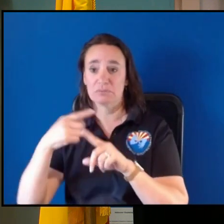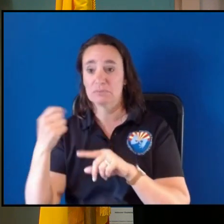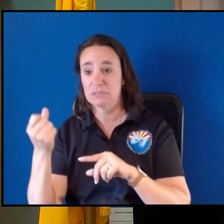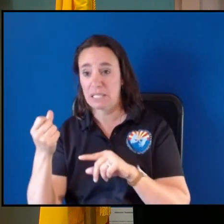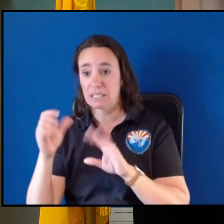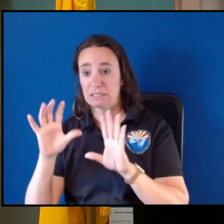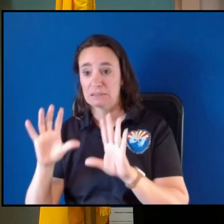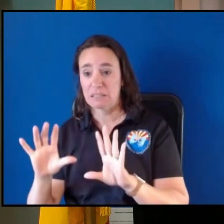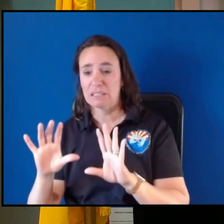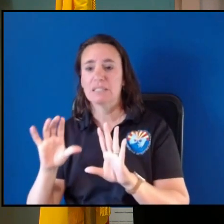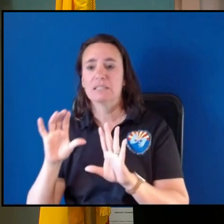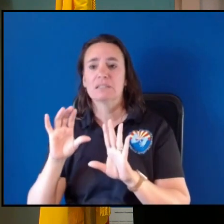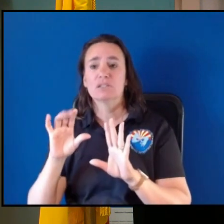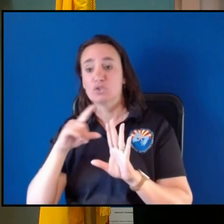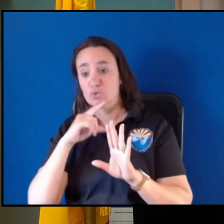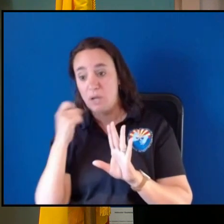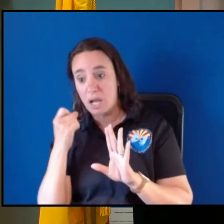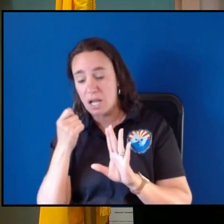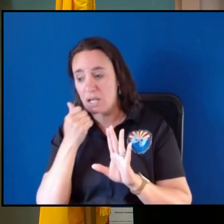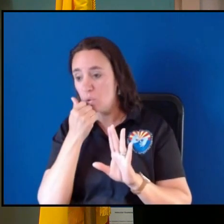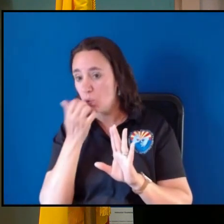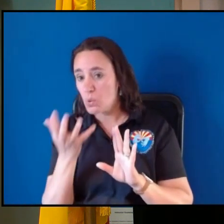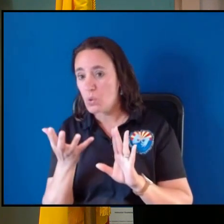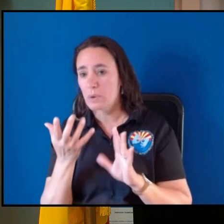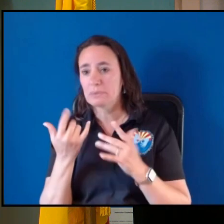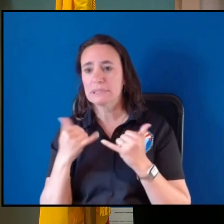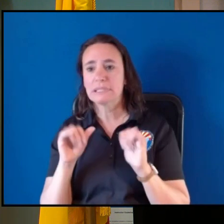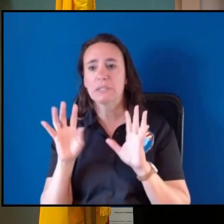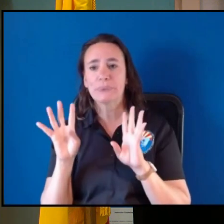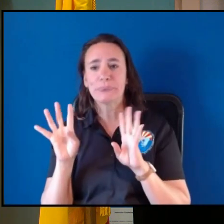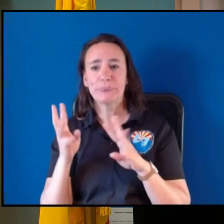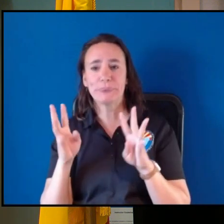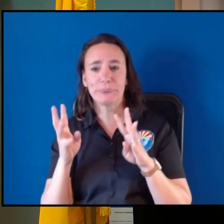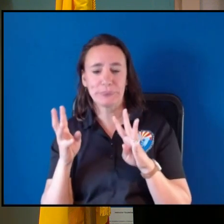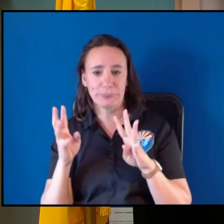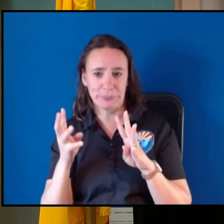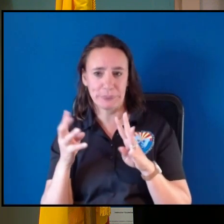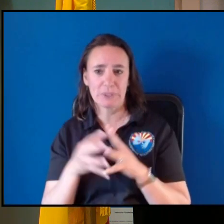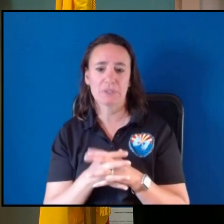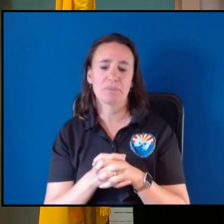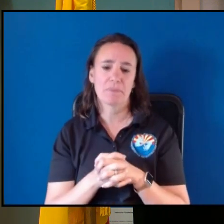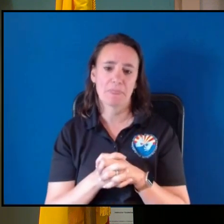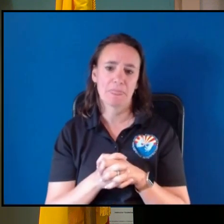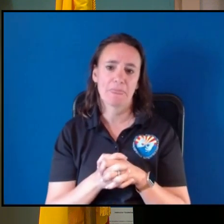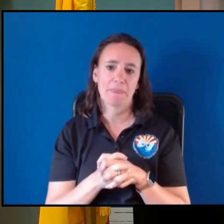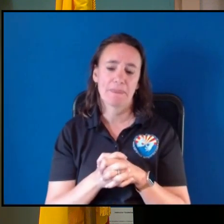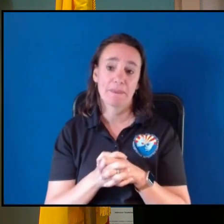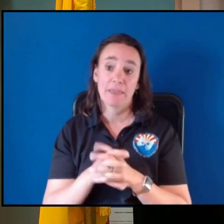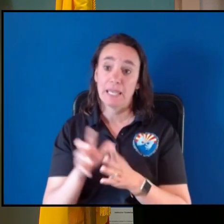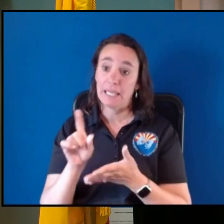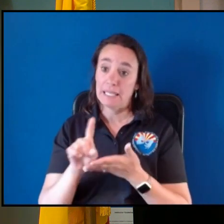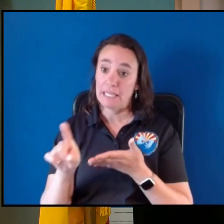Right back to warm and still breezy as is typical over this area. We go into next week and it's not on the chart here but as we